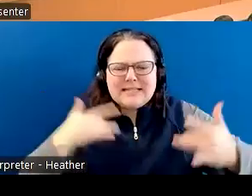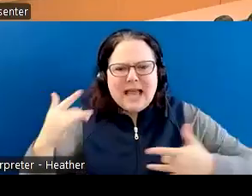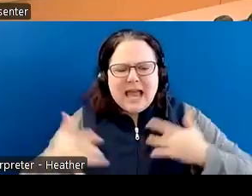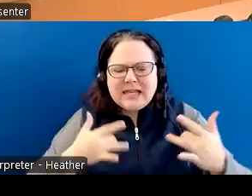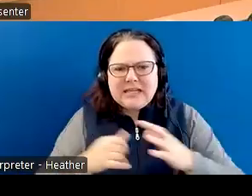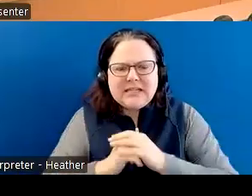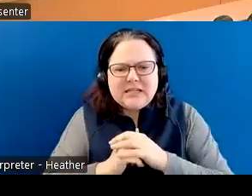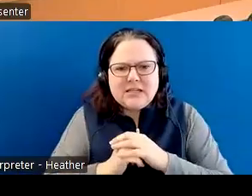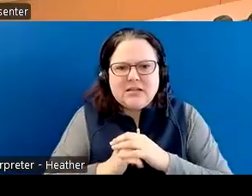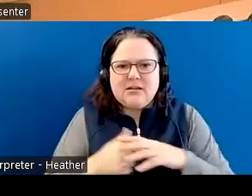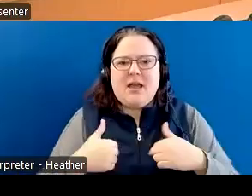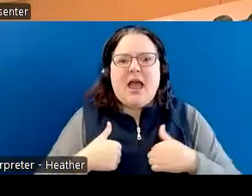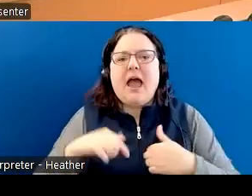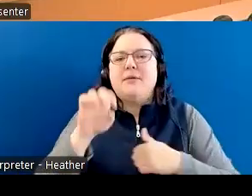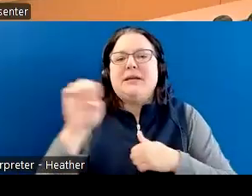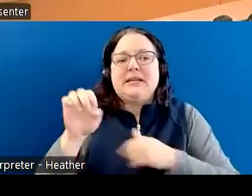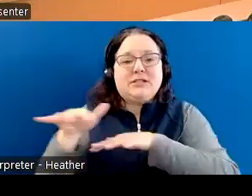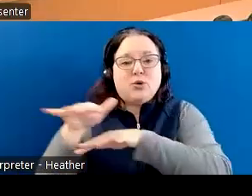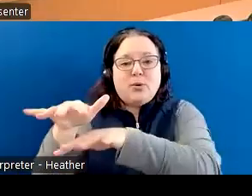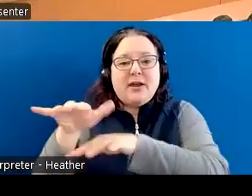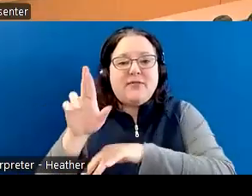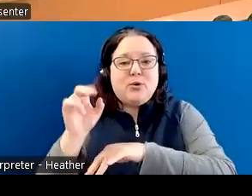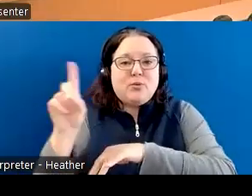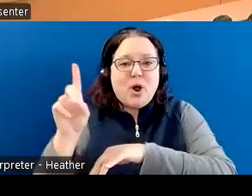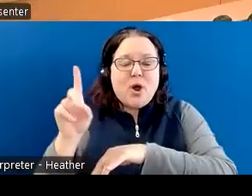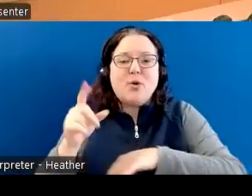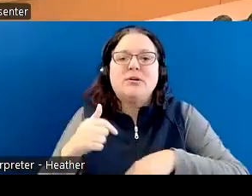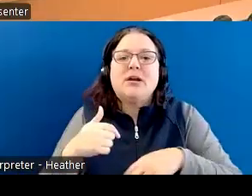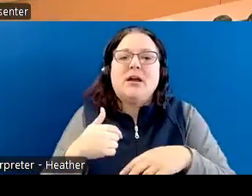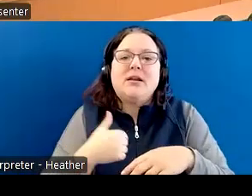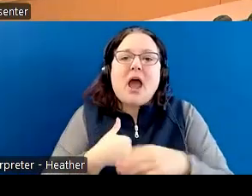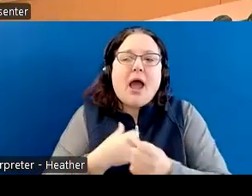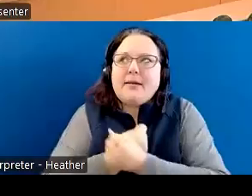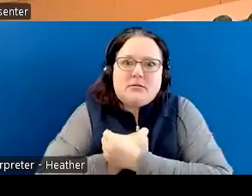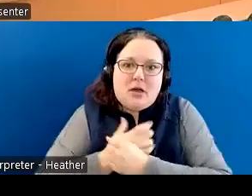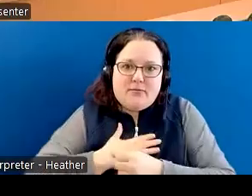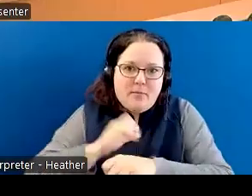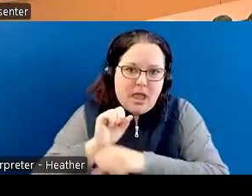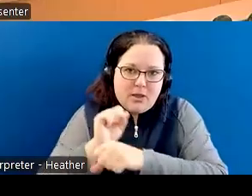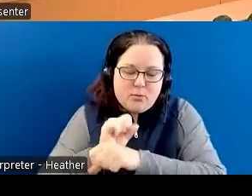I'm at East River Road and I have loved getting to work. Um, and really plugged to families to